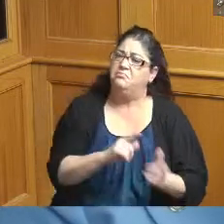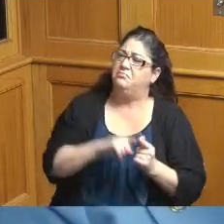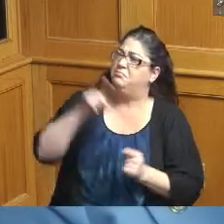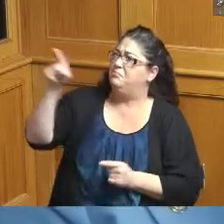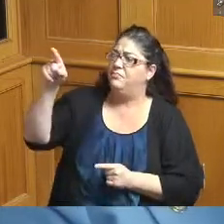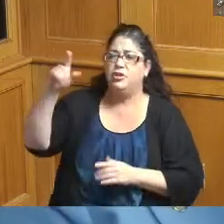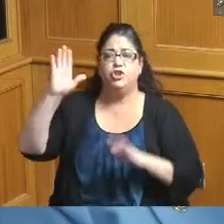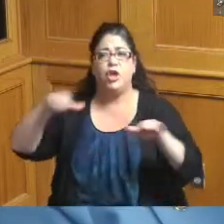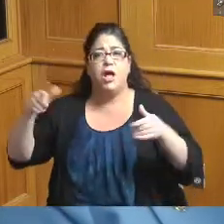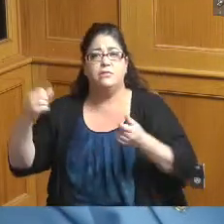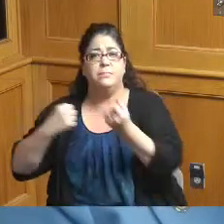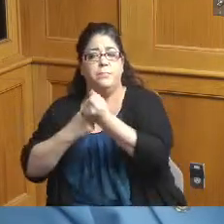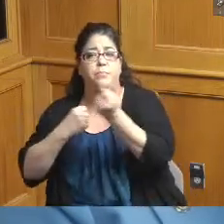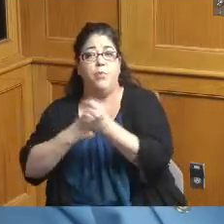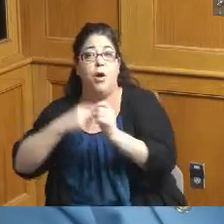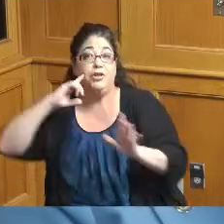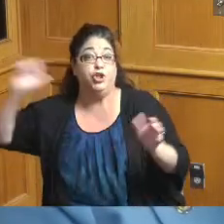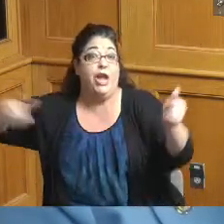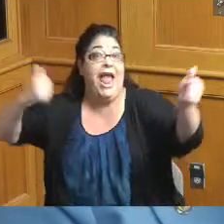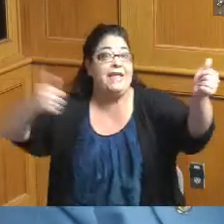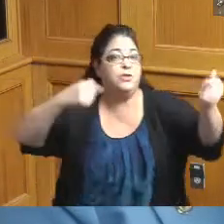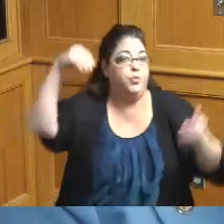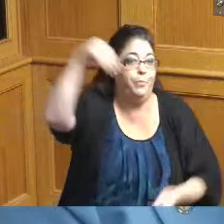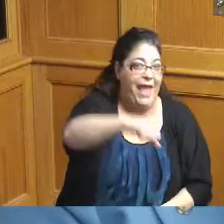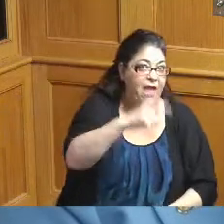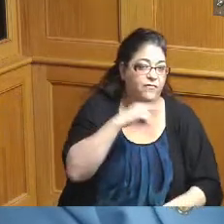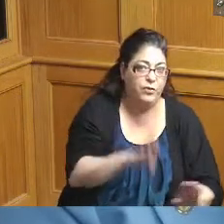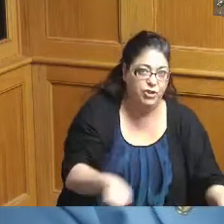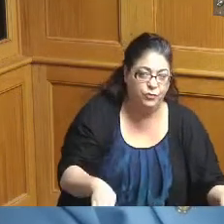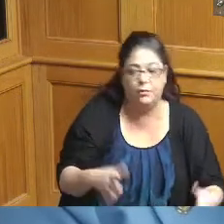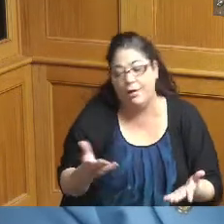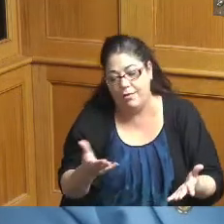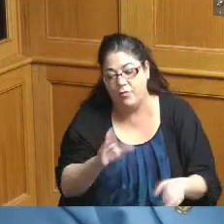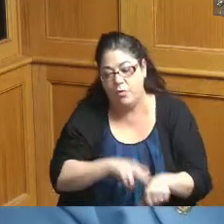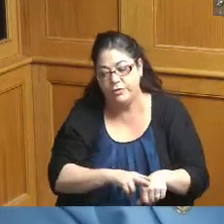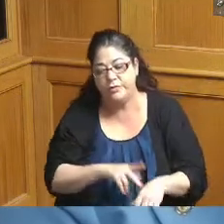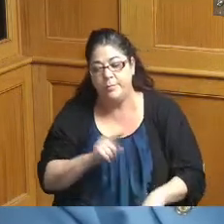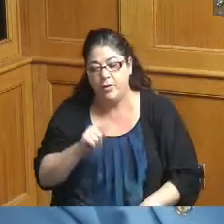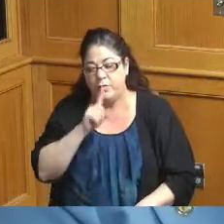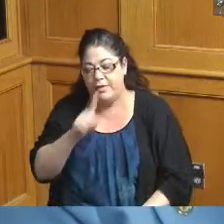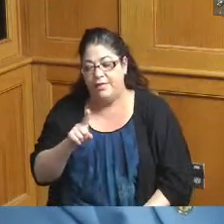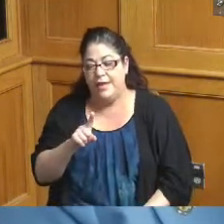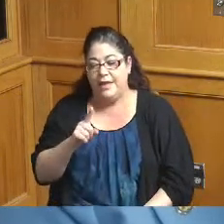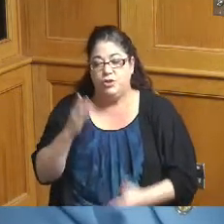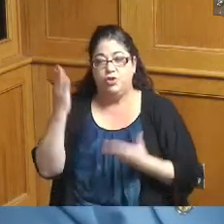support is running after someone to get them to pay child support so the services Direct Services